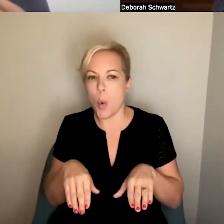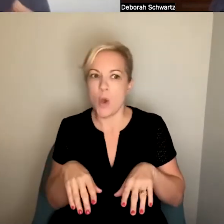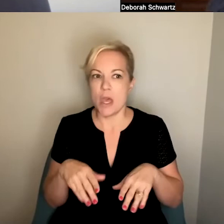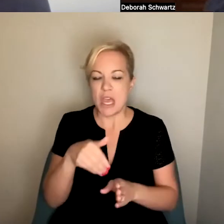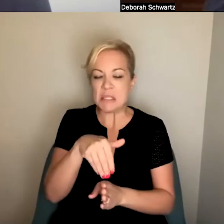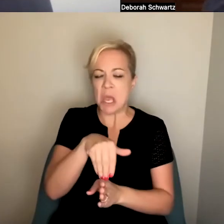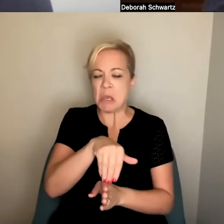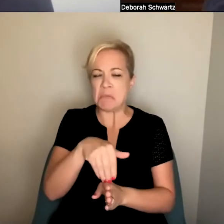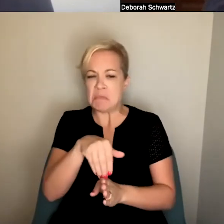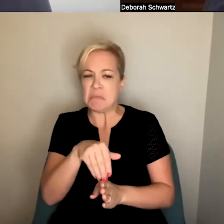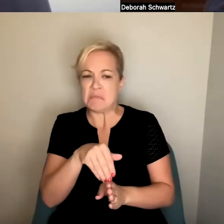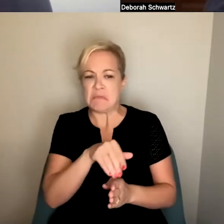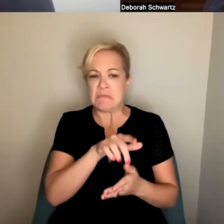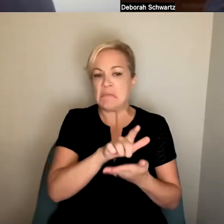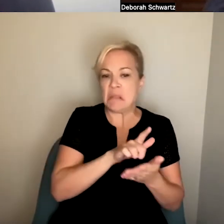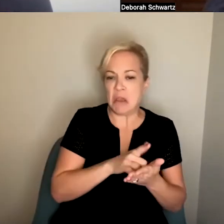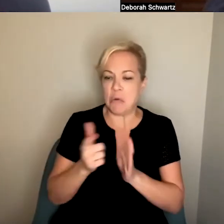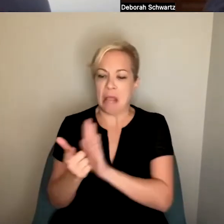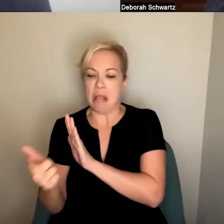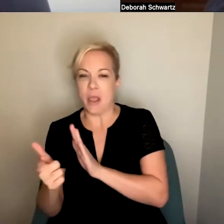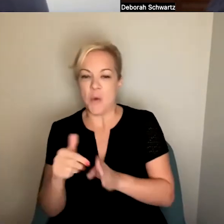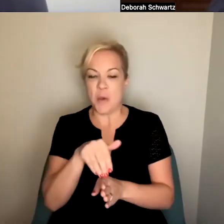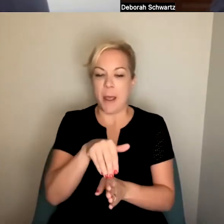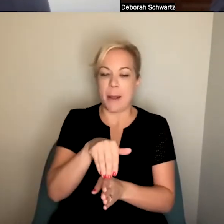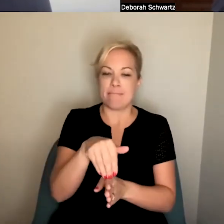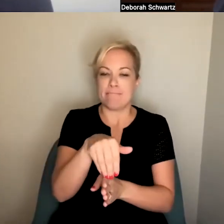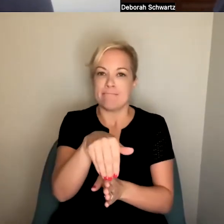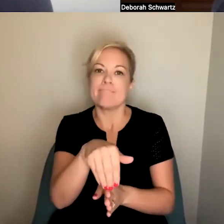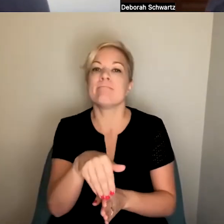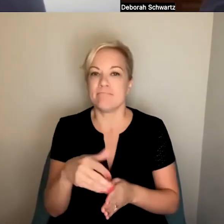you know, laying laying their tracks so that they can fire you or whatever, like,